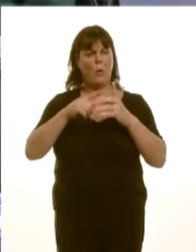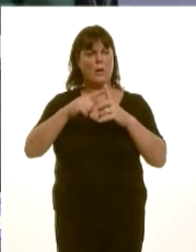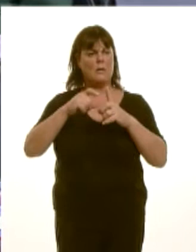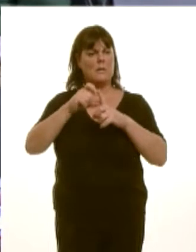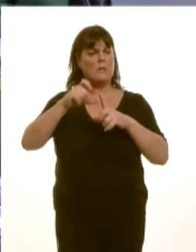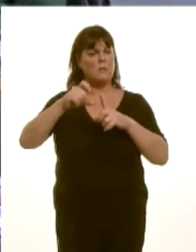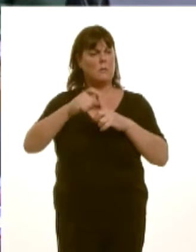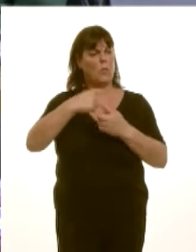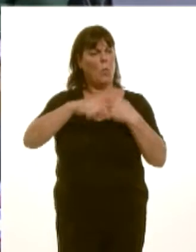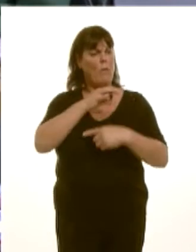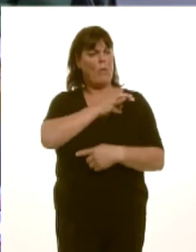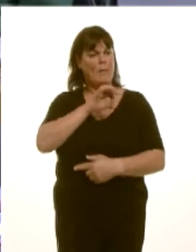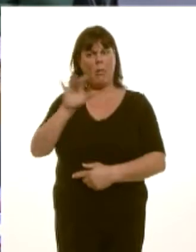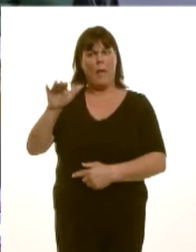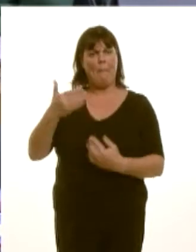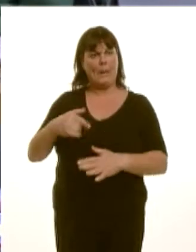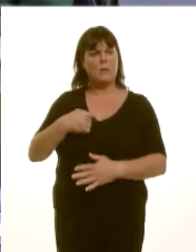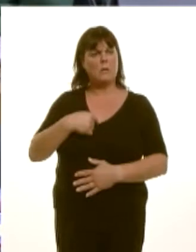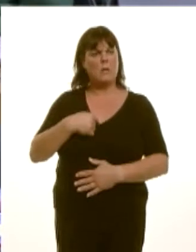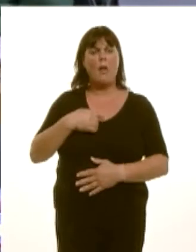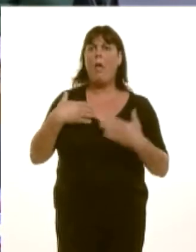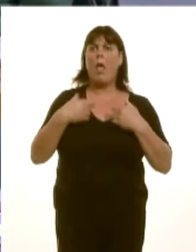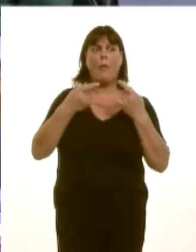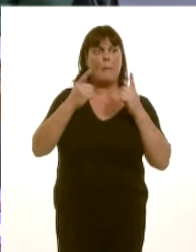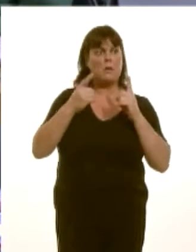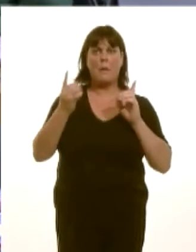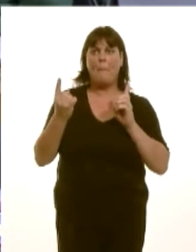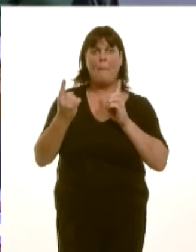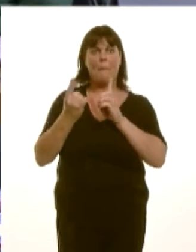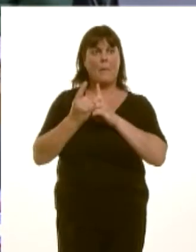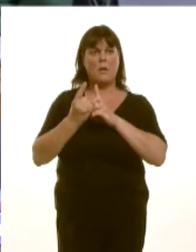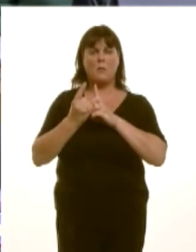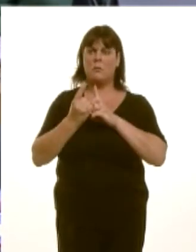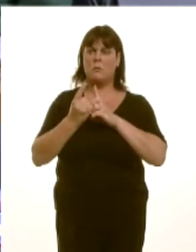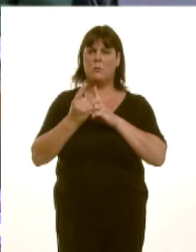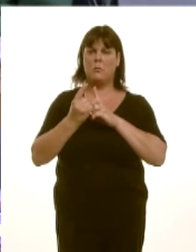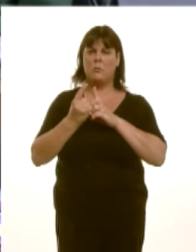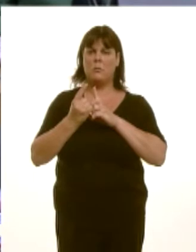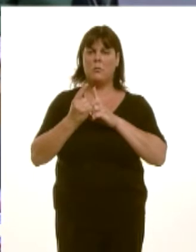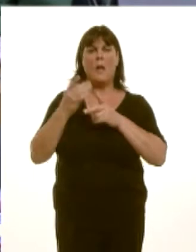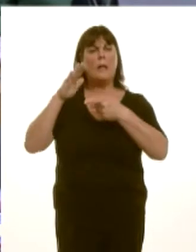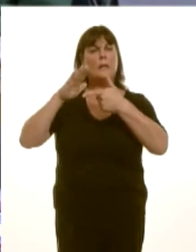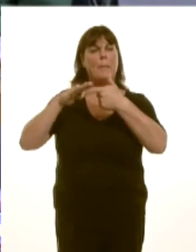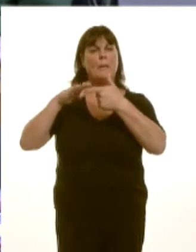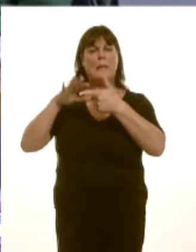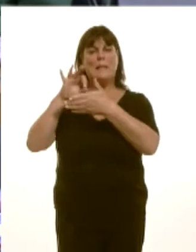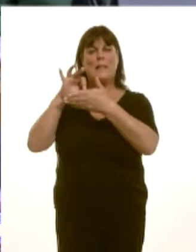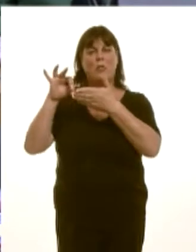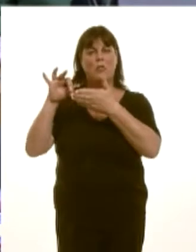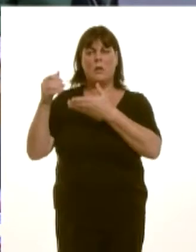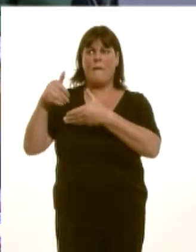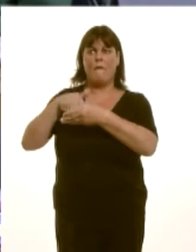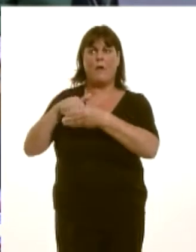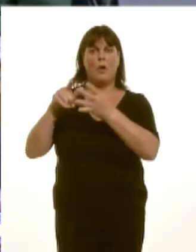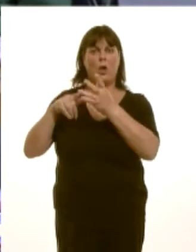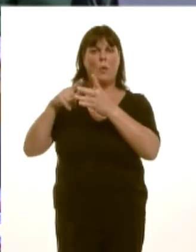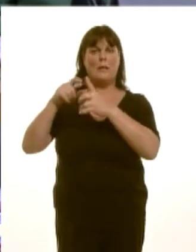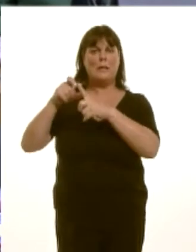The Minister for health, for example, met with the deputy secretary of the OECD in April